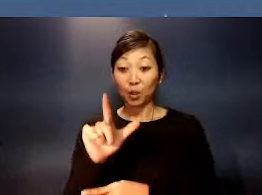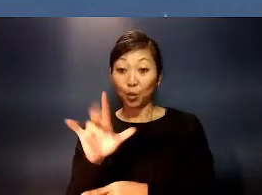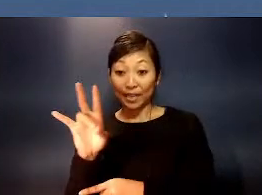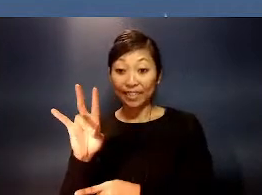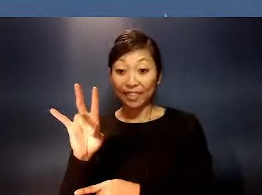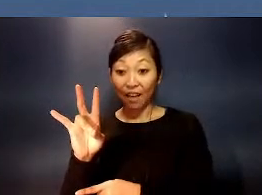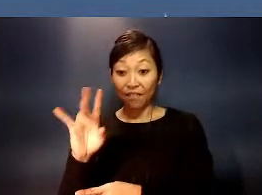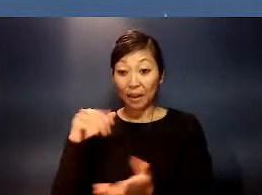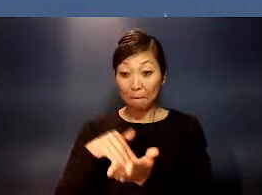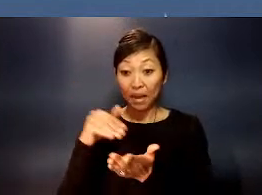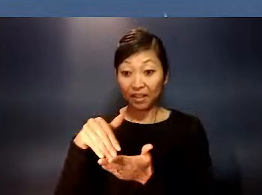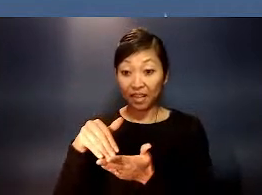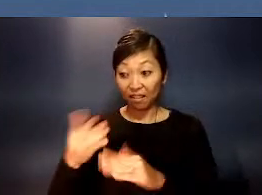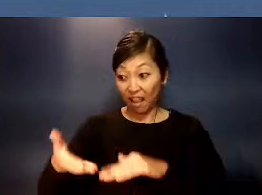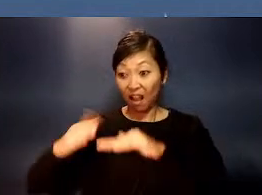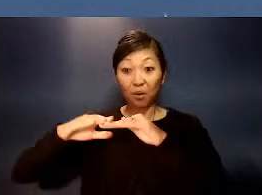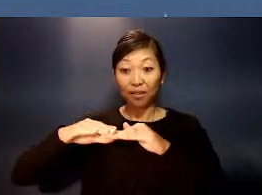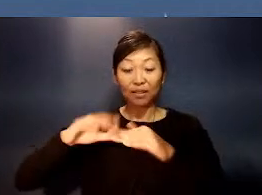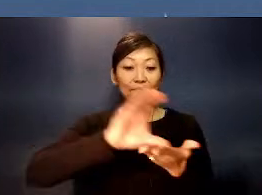AND THE WAY TO PREVENT CRIME IS TO FUNDS AN OFFICE OF